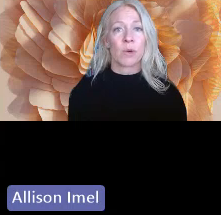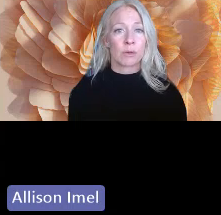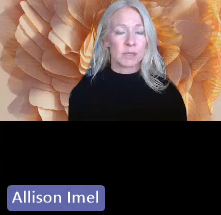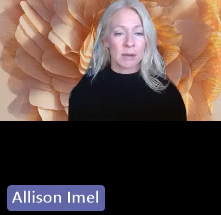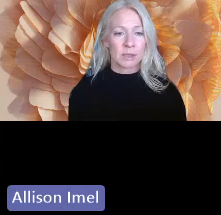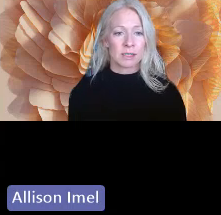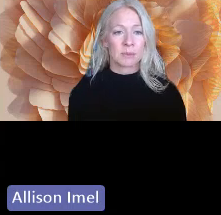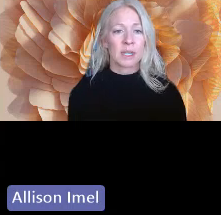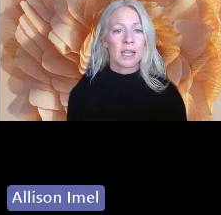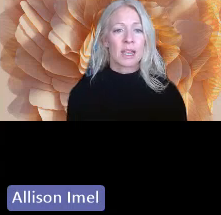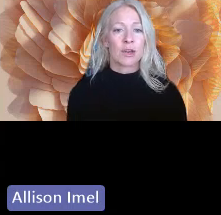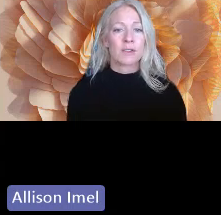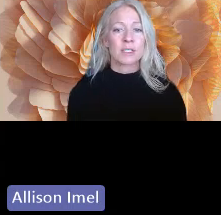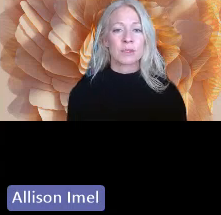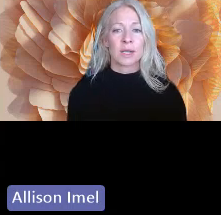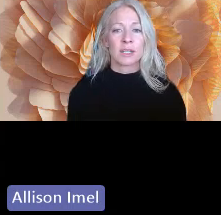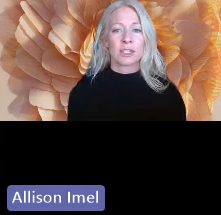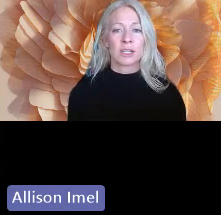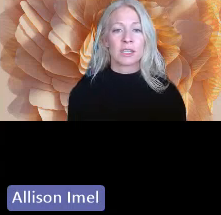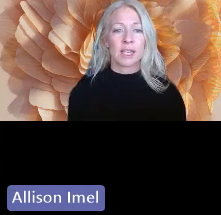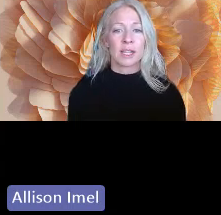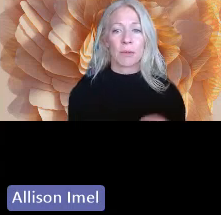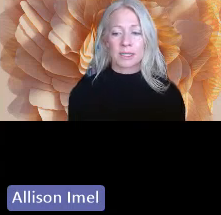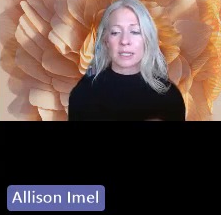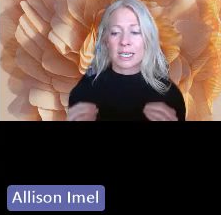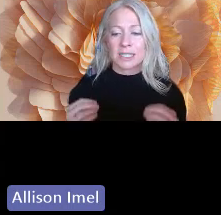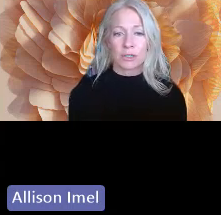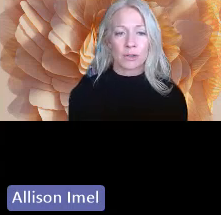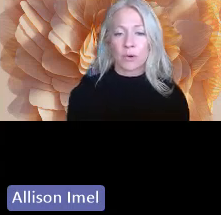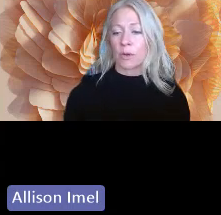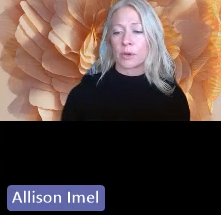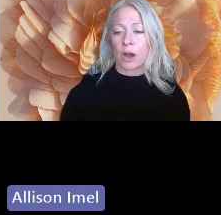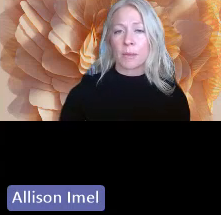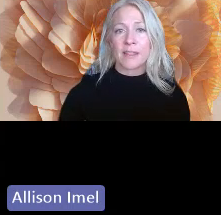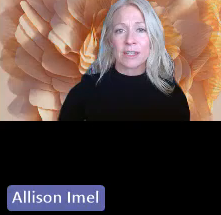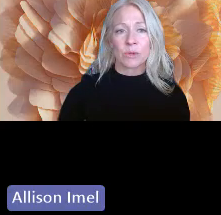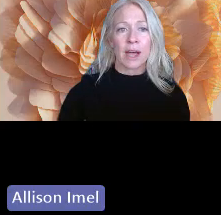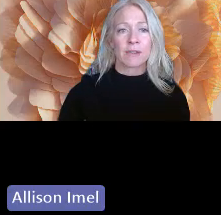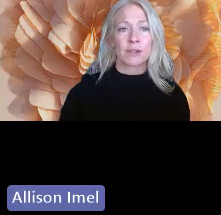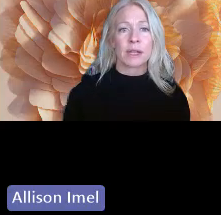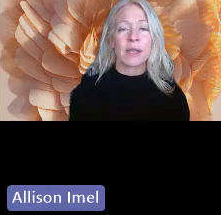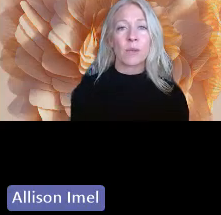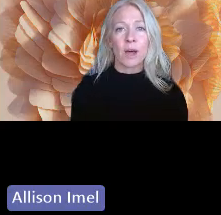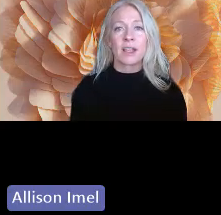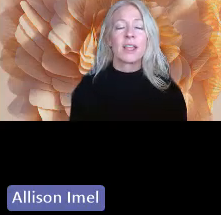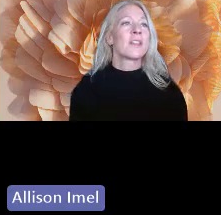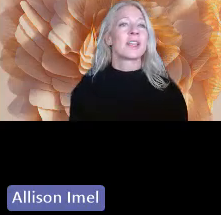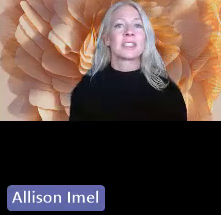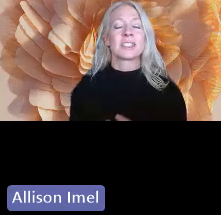healthy hormone metabolism. Nervous system regulation and cleaning are basically essential for hormone harmony. And that's what we're after, right? We want things